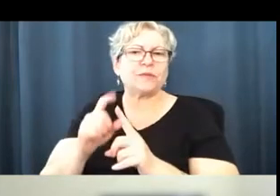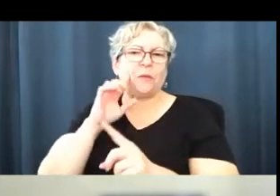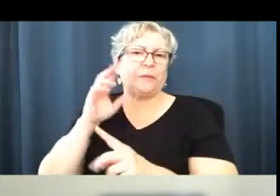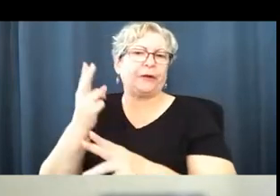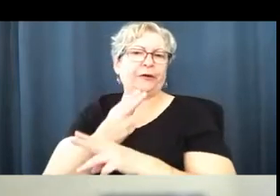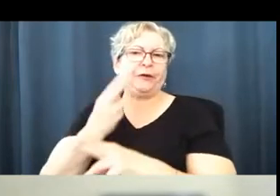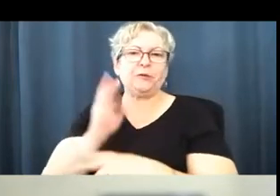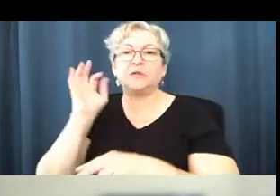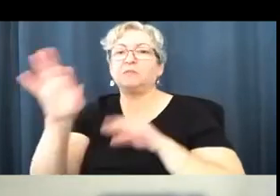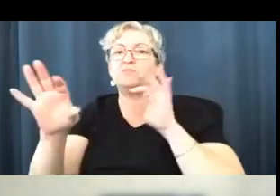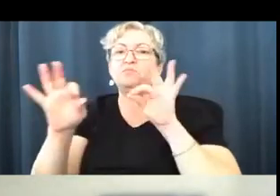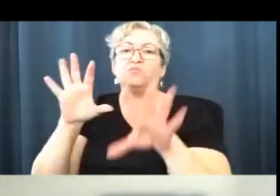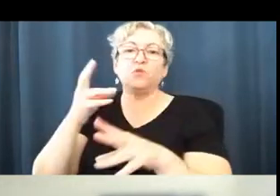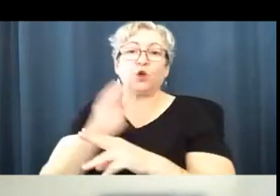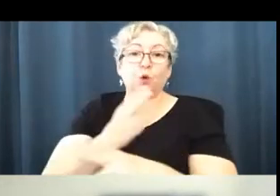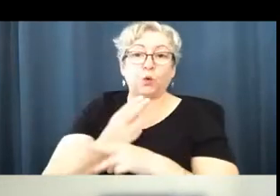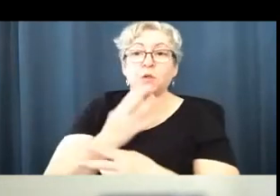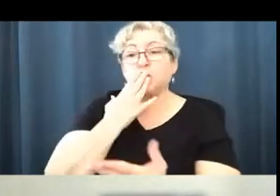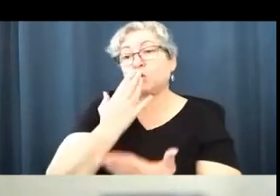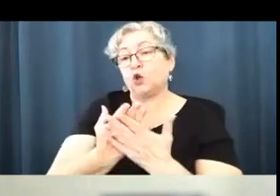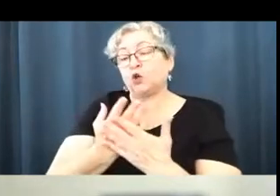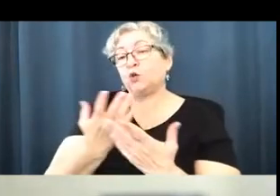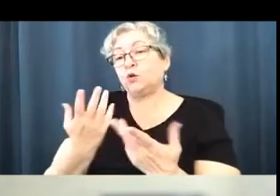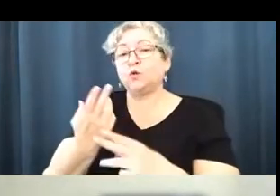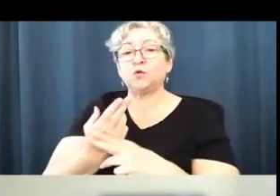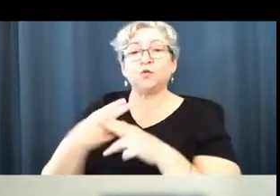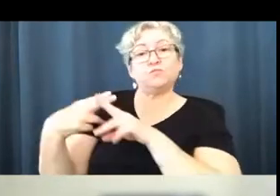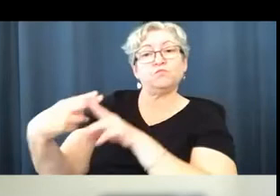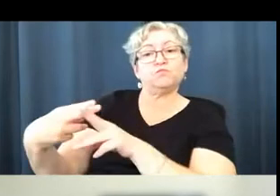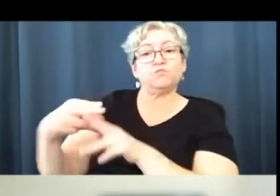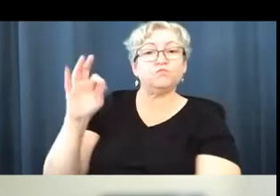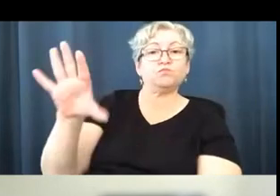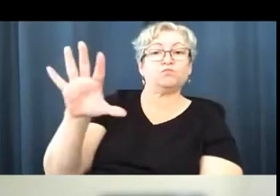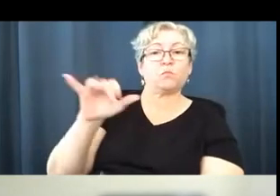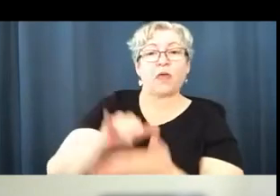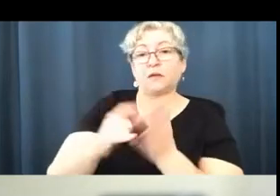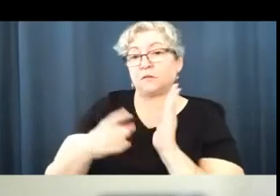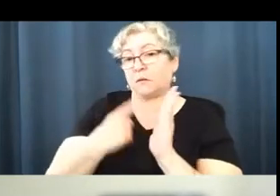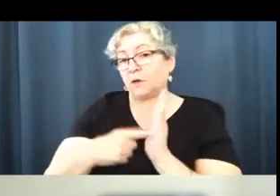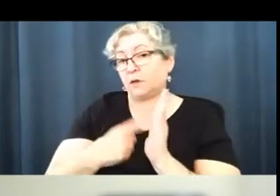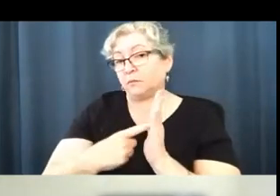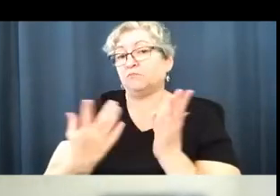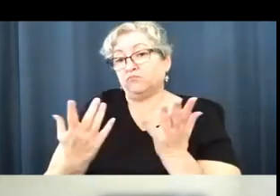and it's usually good to just mention it that really most of these laws